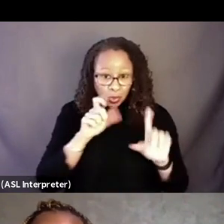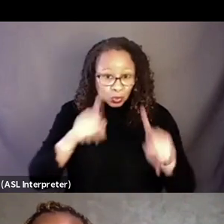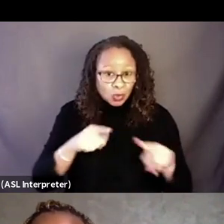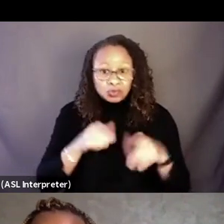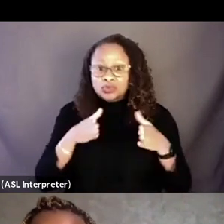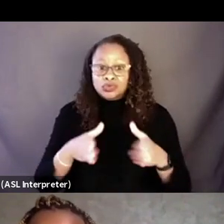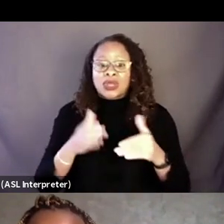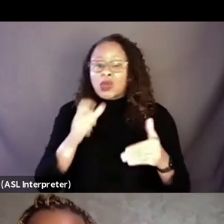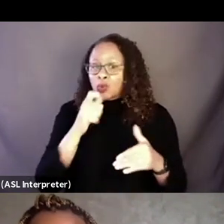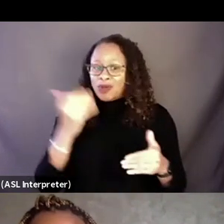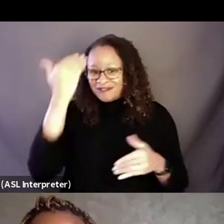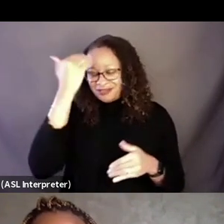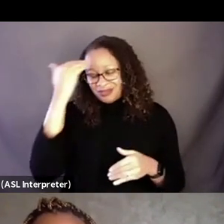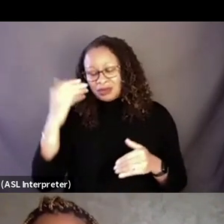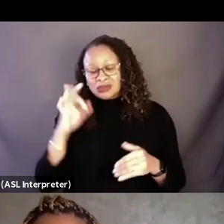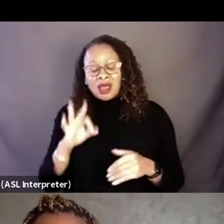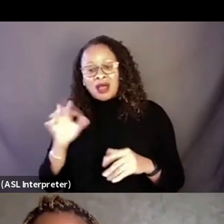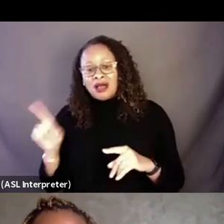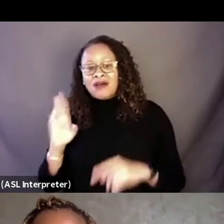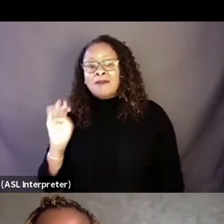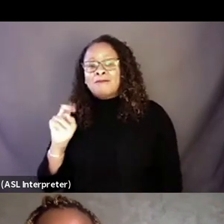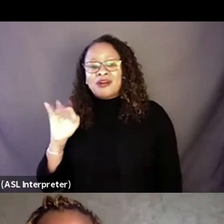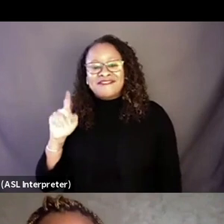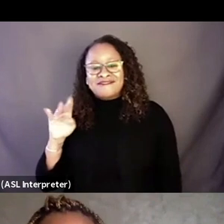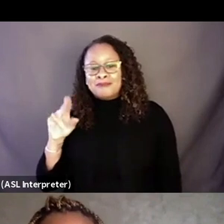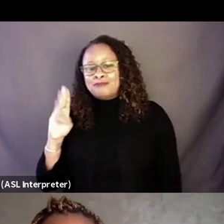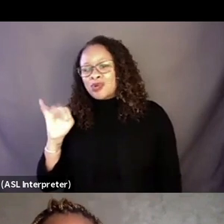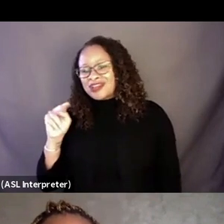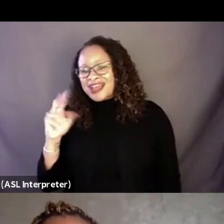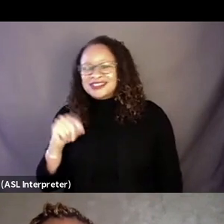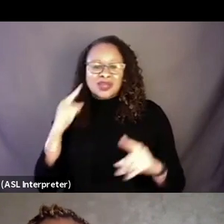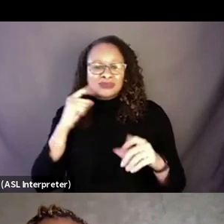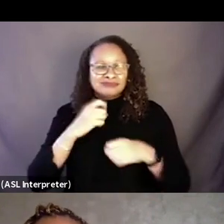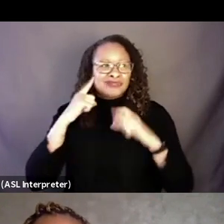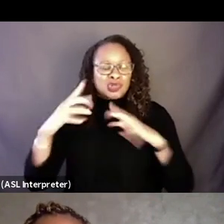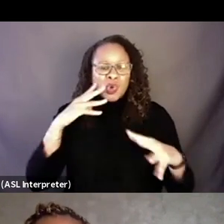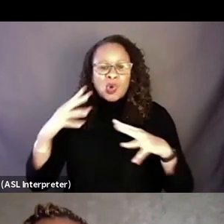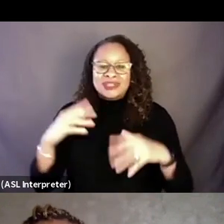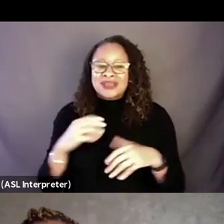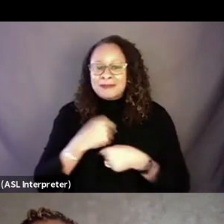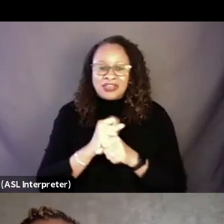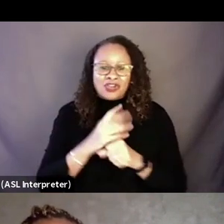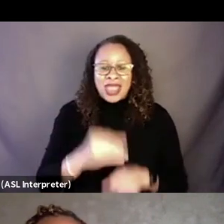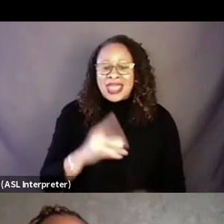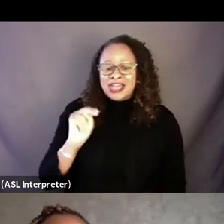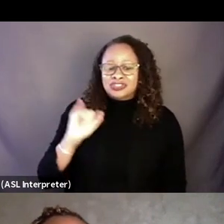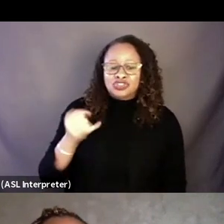who have thought of Boni as a noisemaker and Njeri as this long suffering wife who's afraid of everything.